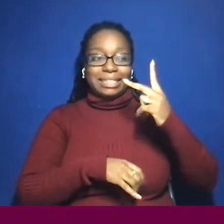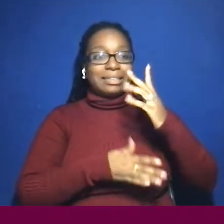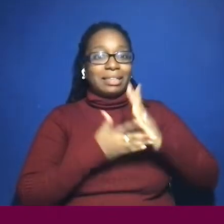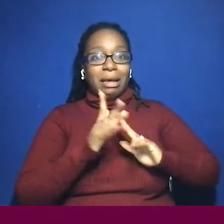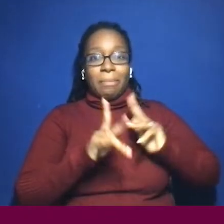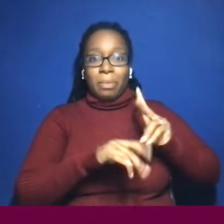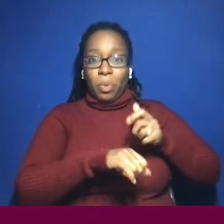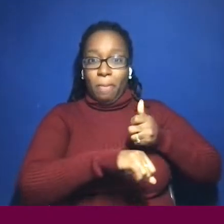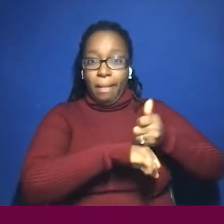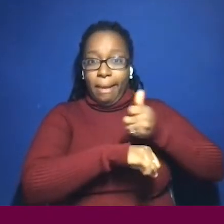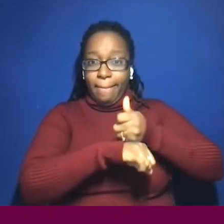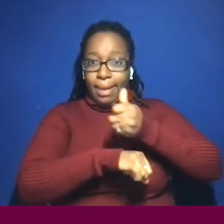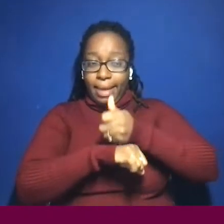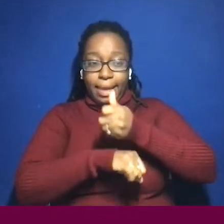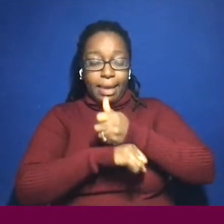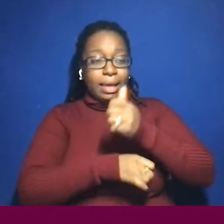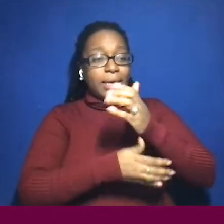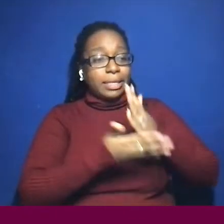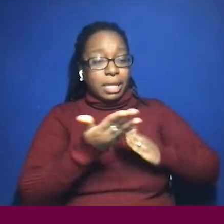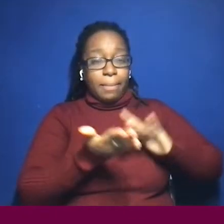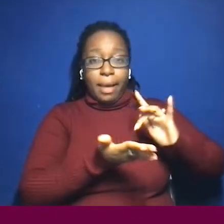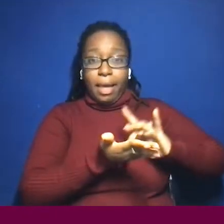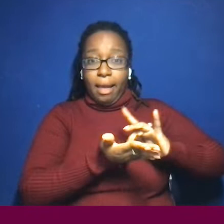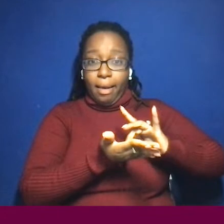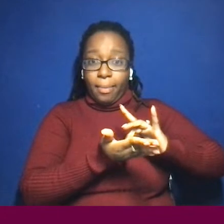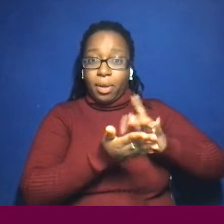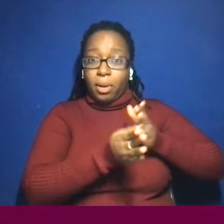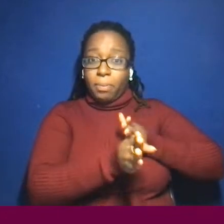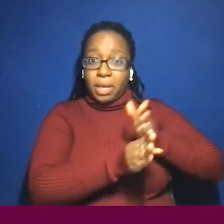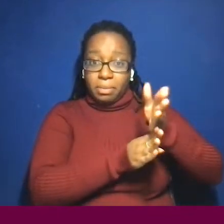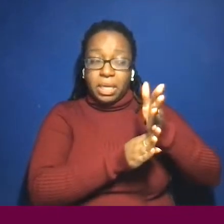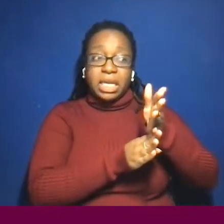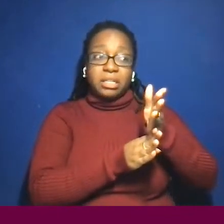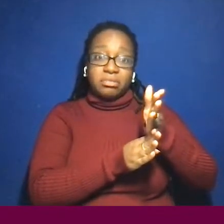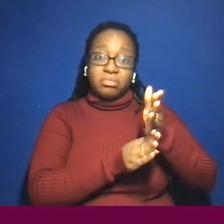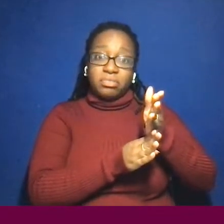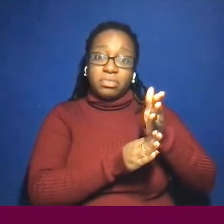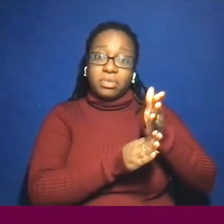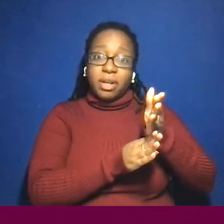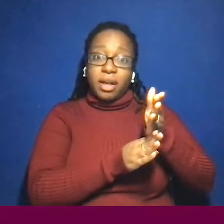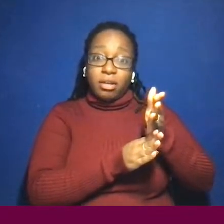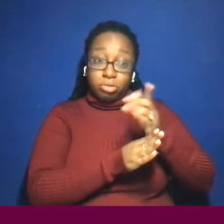some health professionals had intentionally hastened the deaths of their patients.